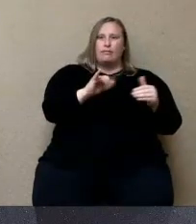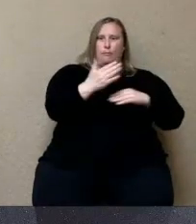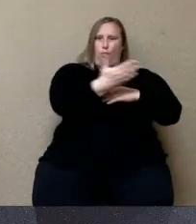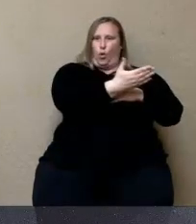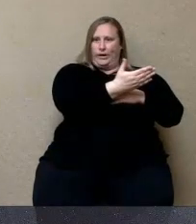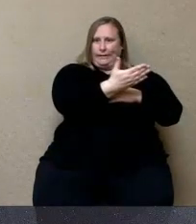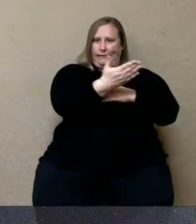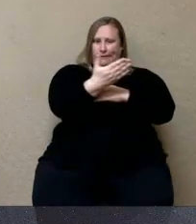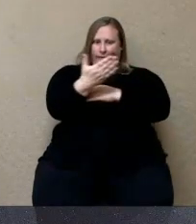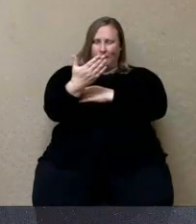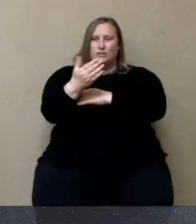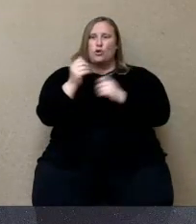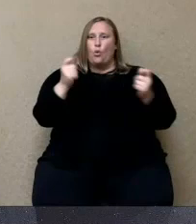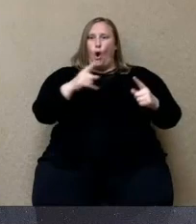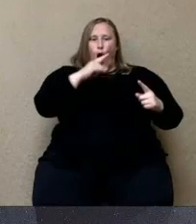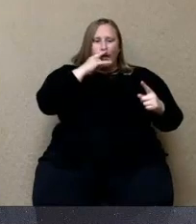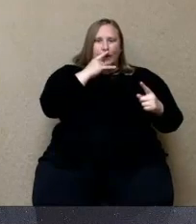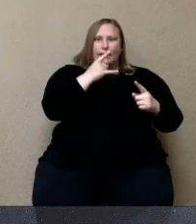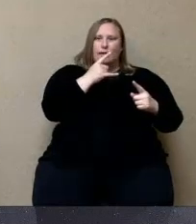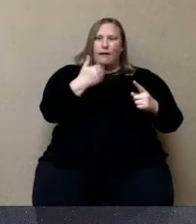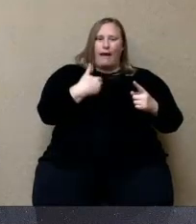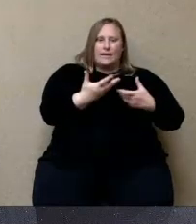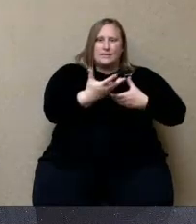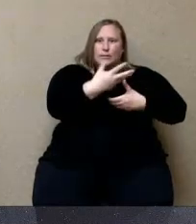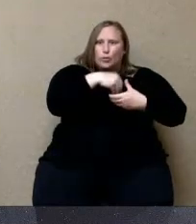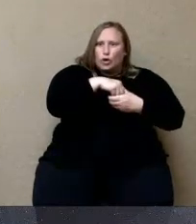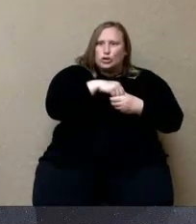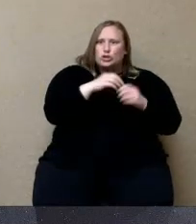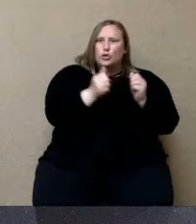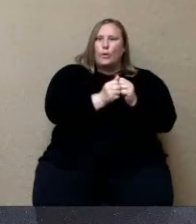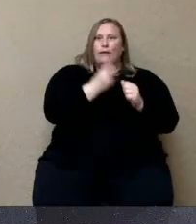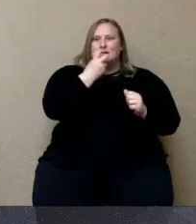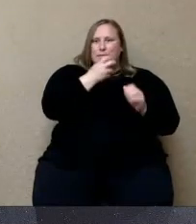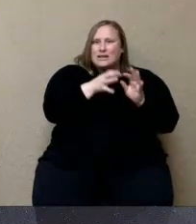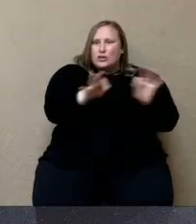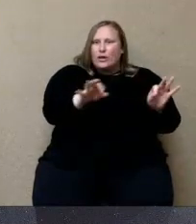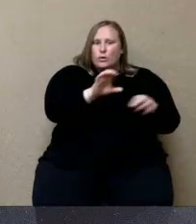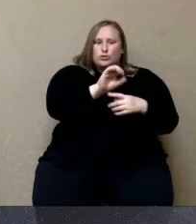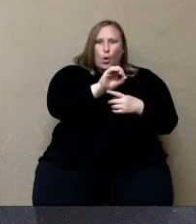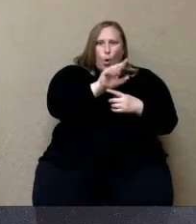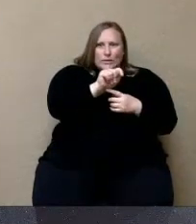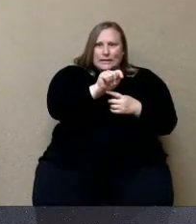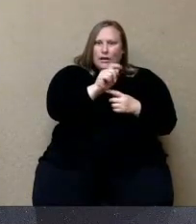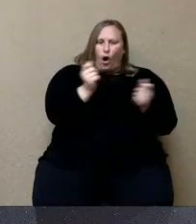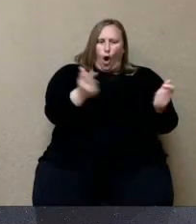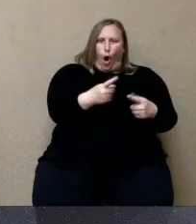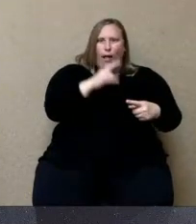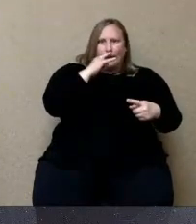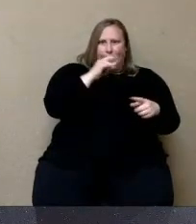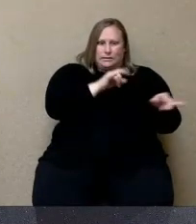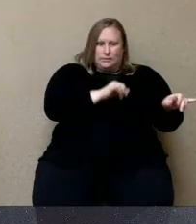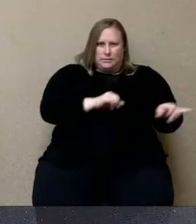So, every kid gets immersion with speech and language OT and then they have an SEA and a teacher who are helping them